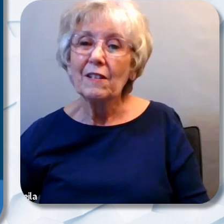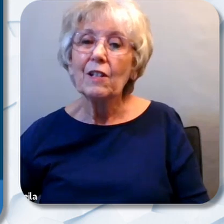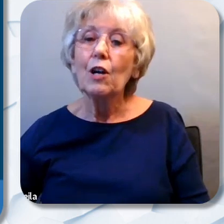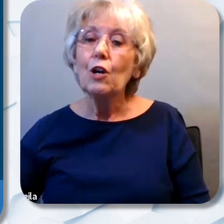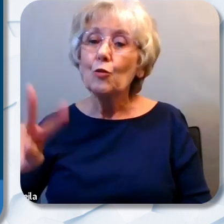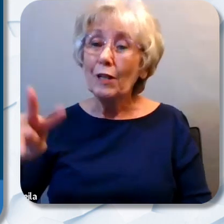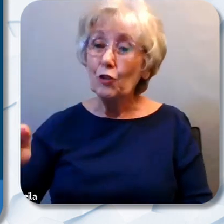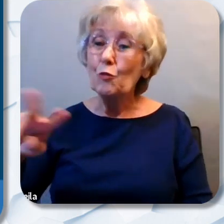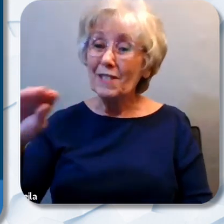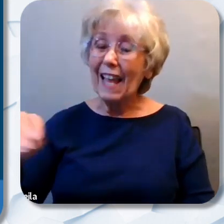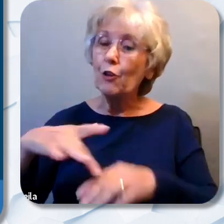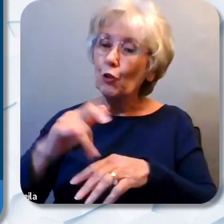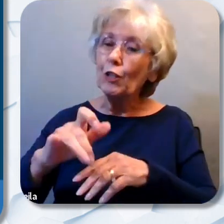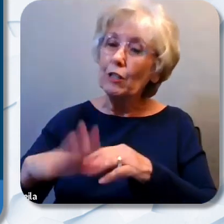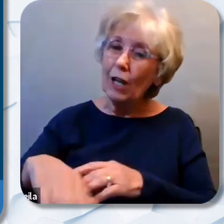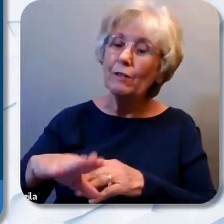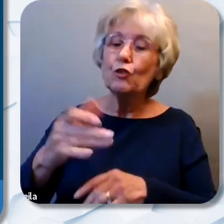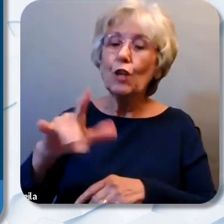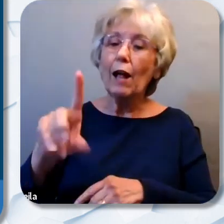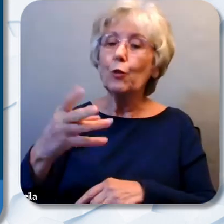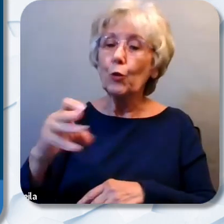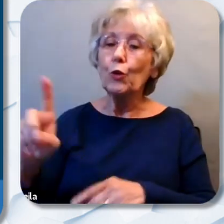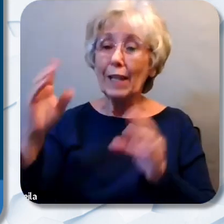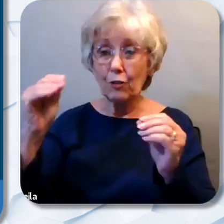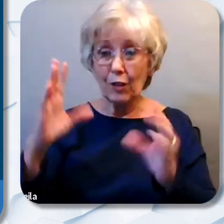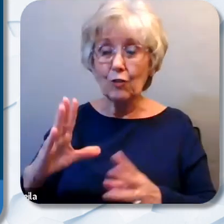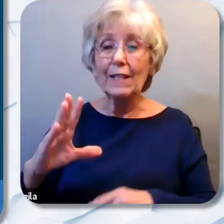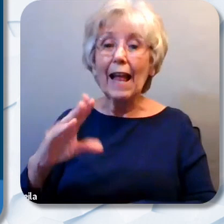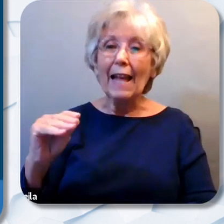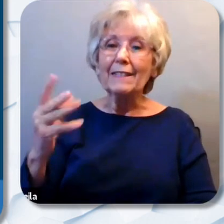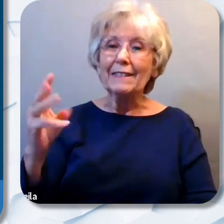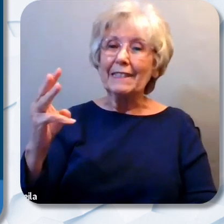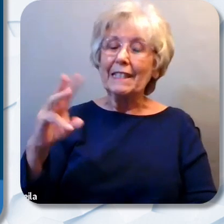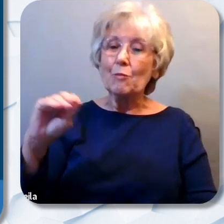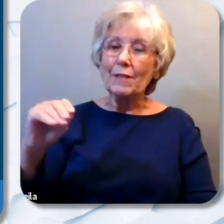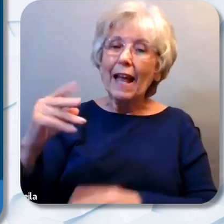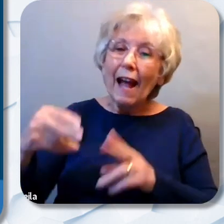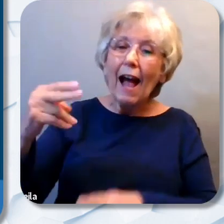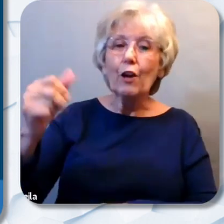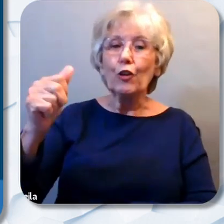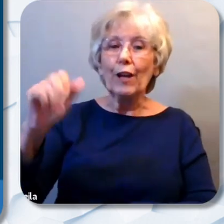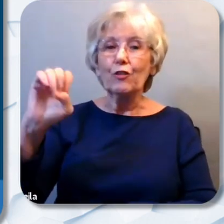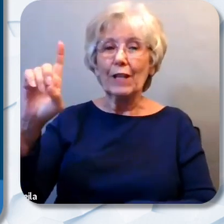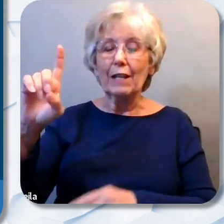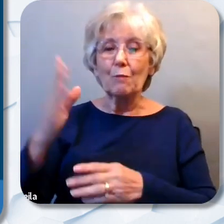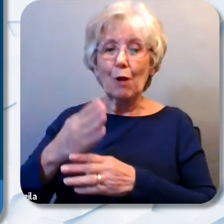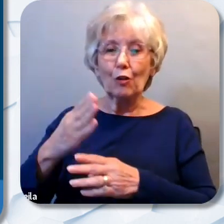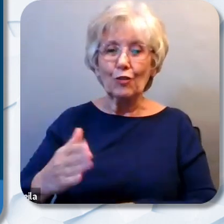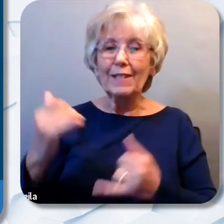educators and 6% are higher education partners. living on to Question three.